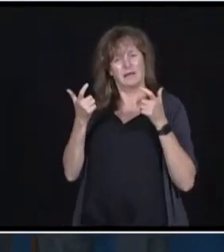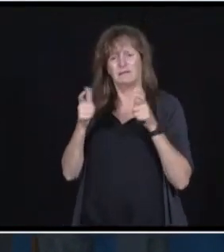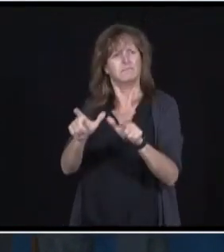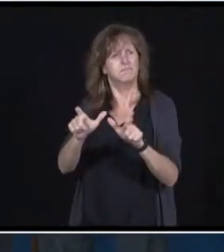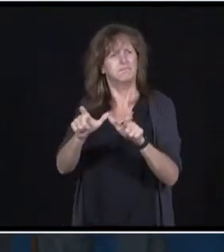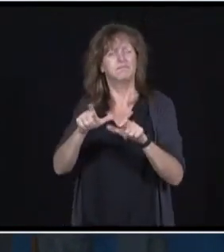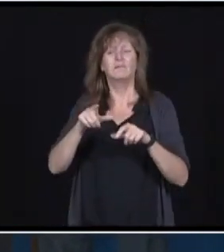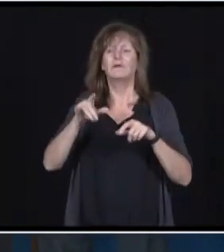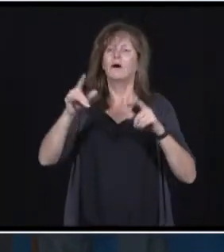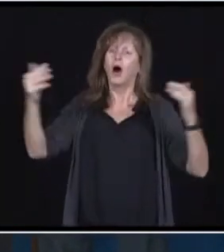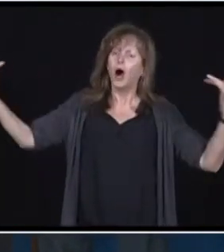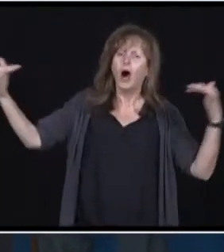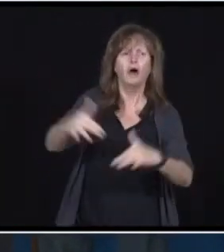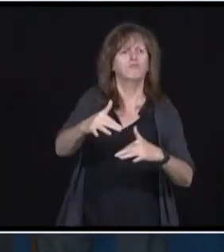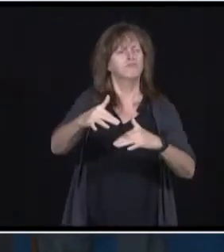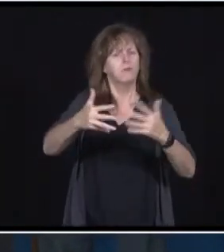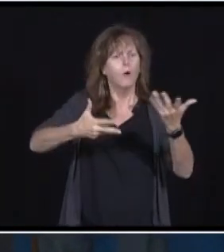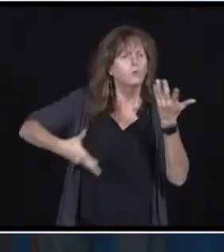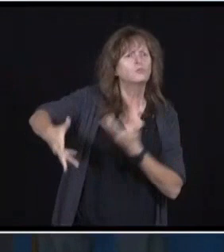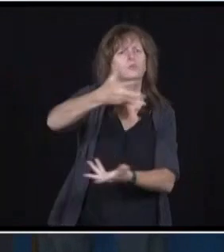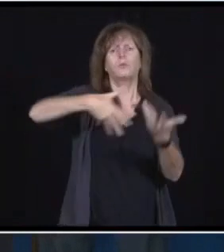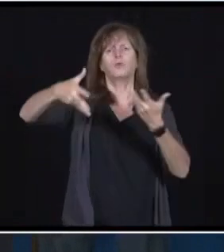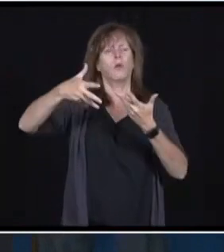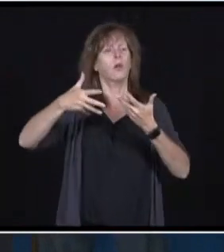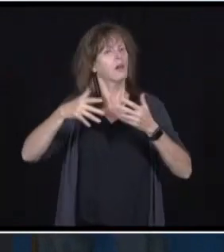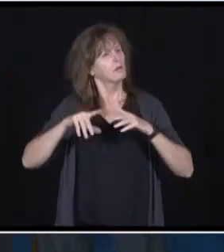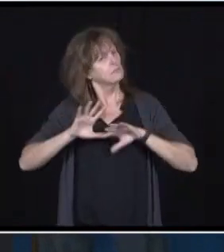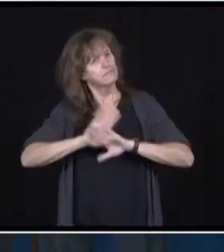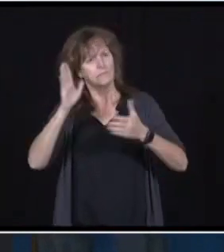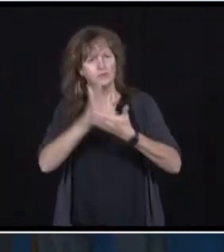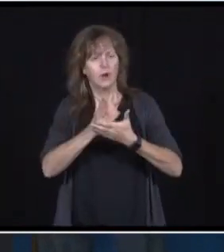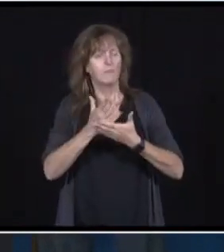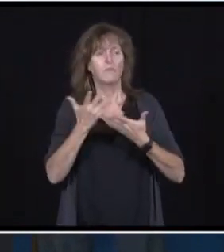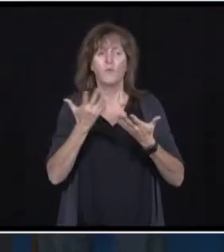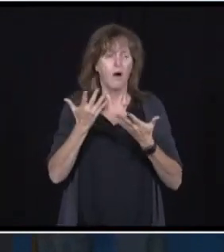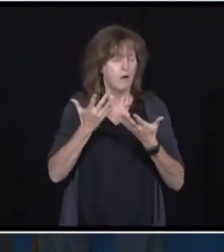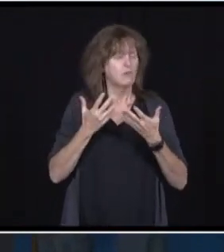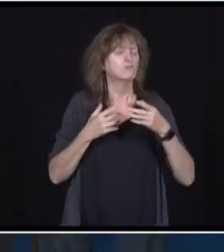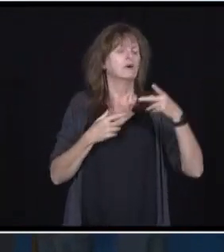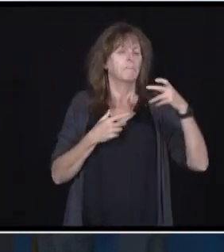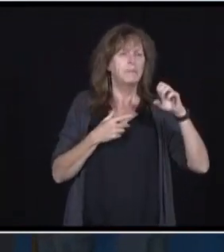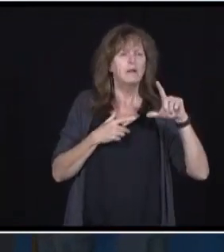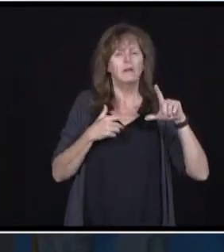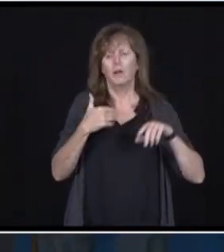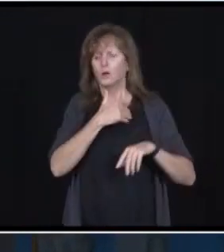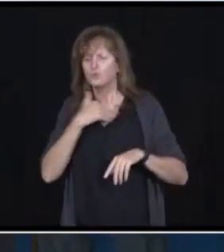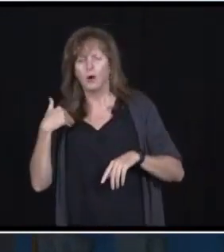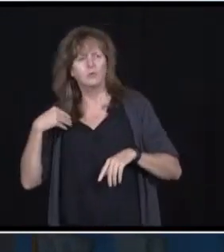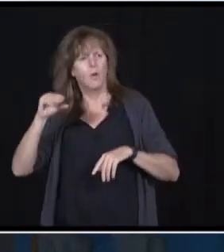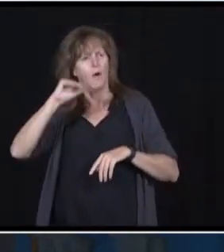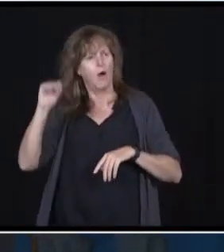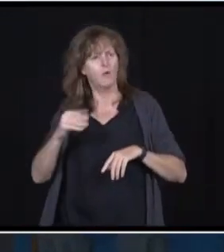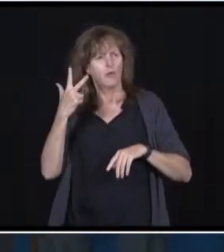Starting tomorrow in Toronto , Peele Region and Ottawa, outdoor gatherings will be restricted